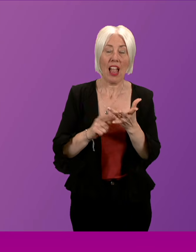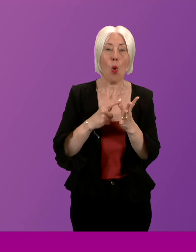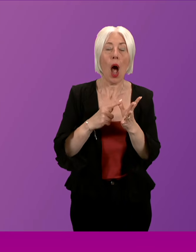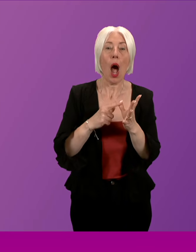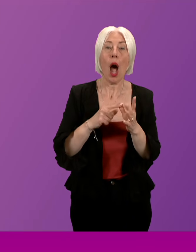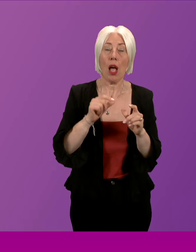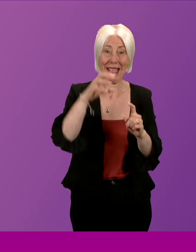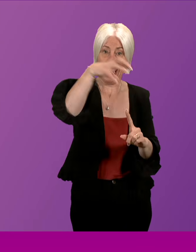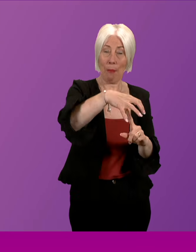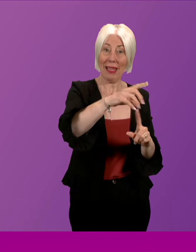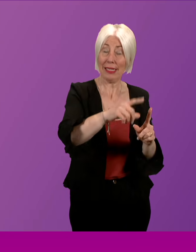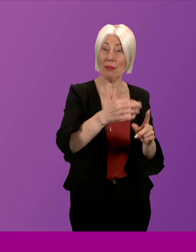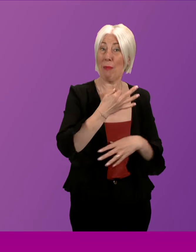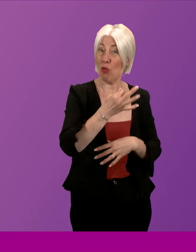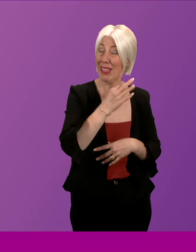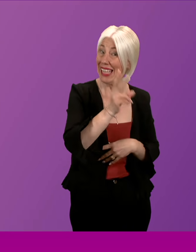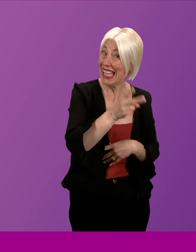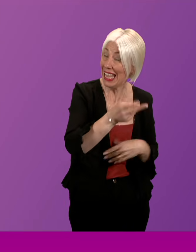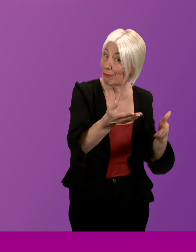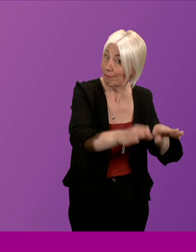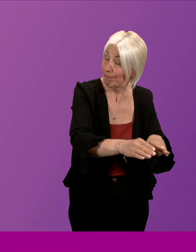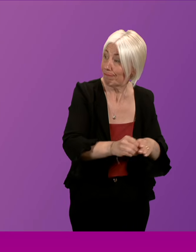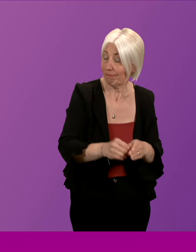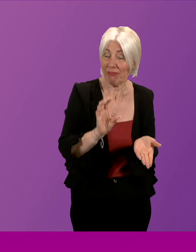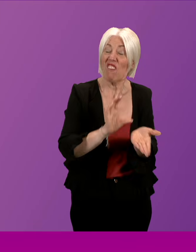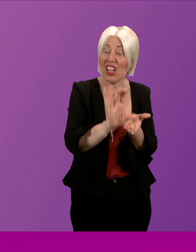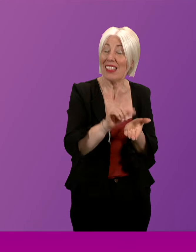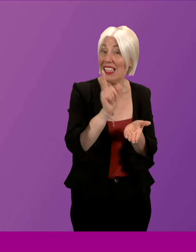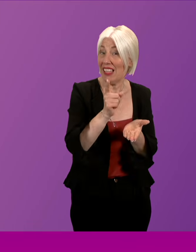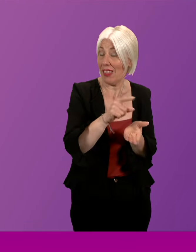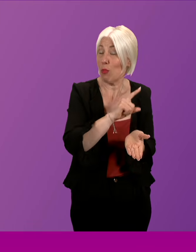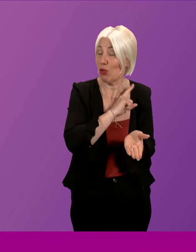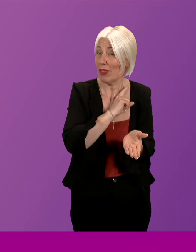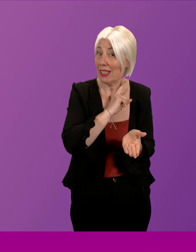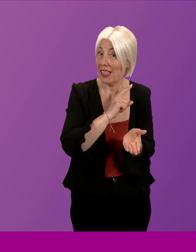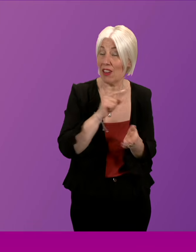jeopardy yet again. Inadequate real-terms funding was one of the main reasons cited for Forth Valley